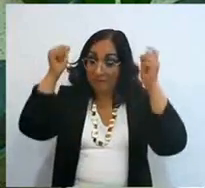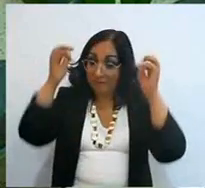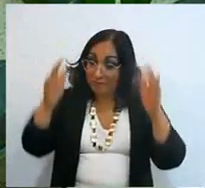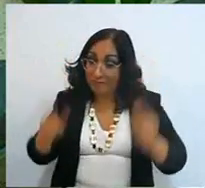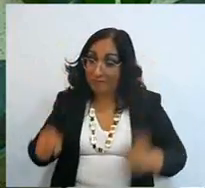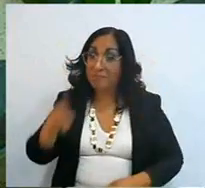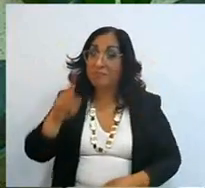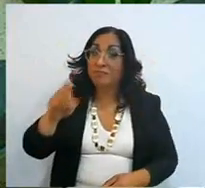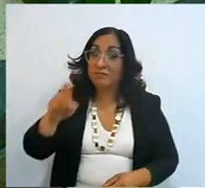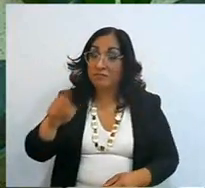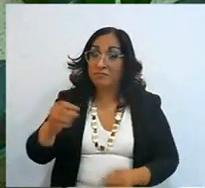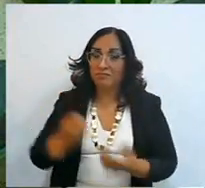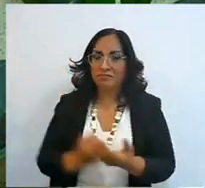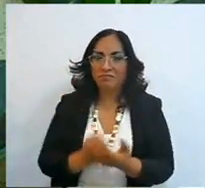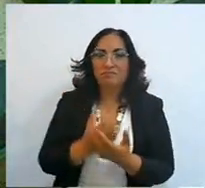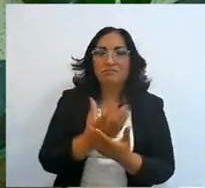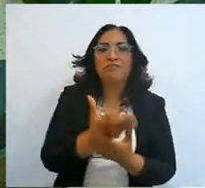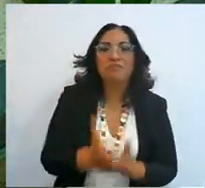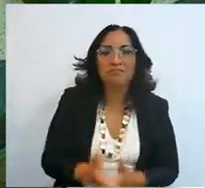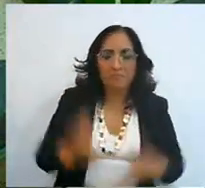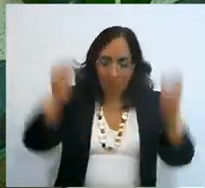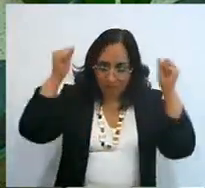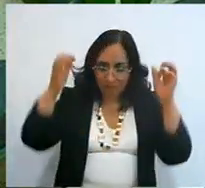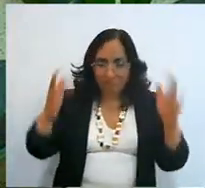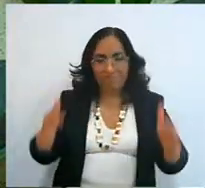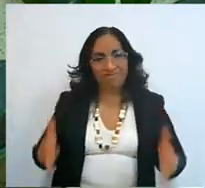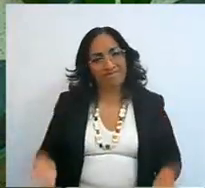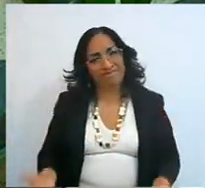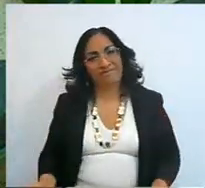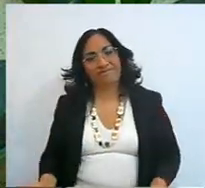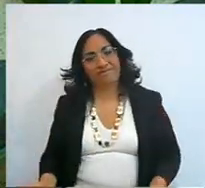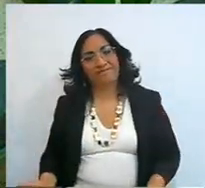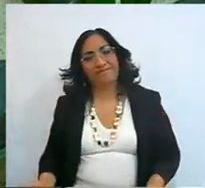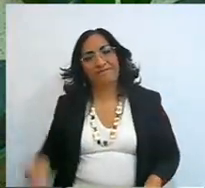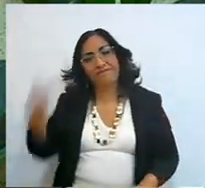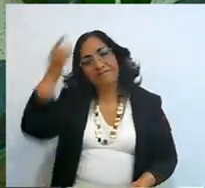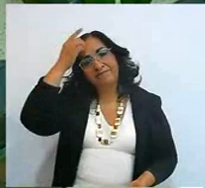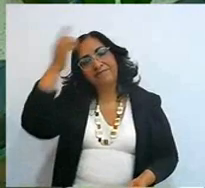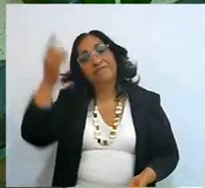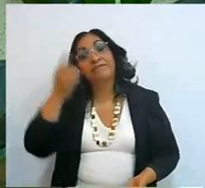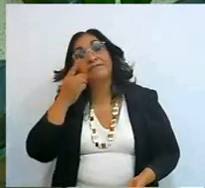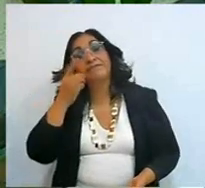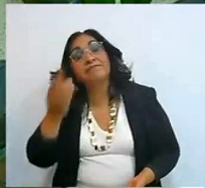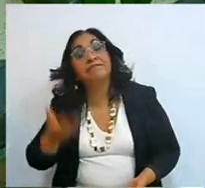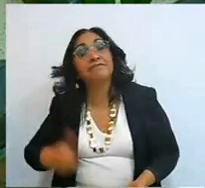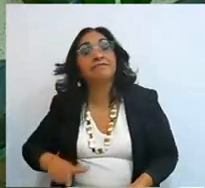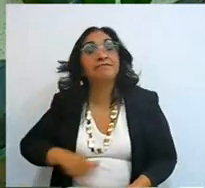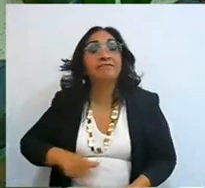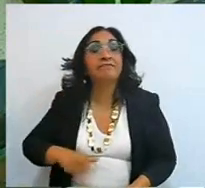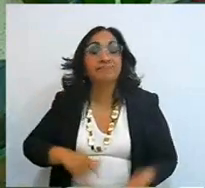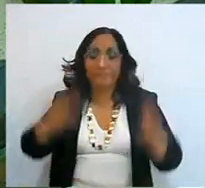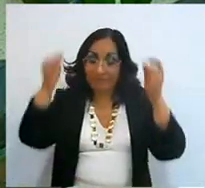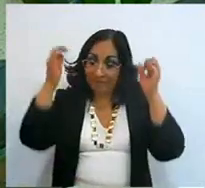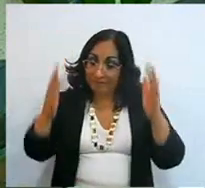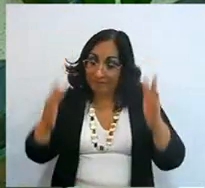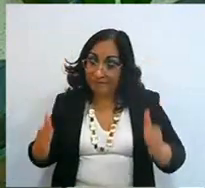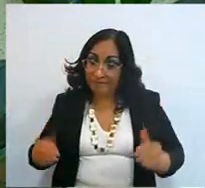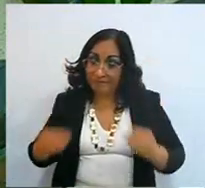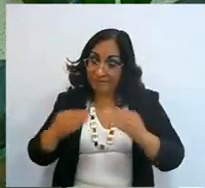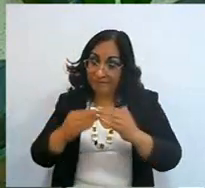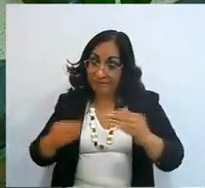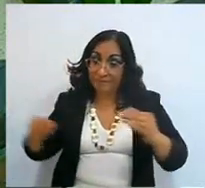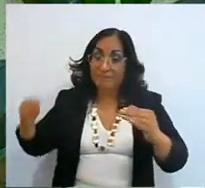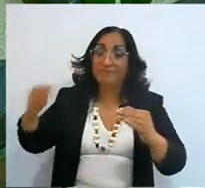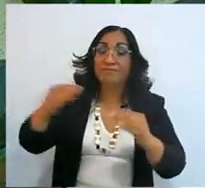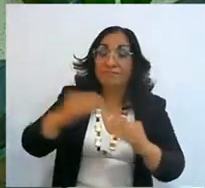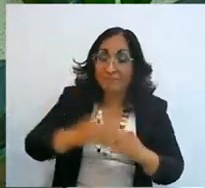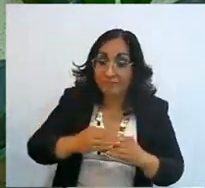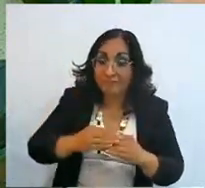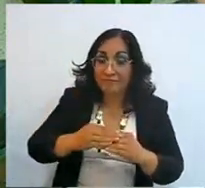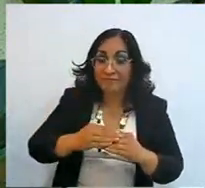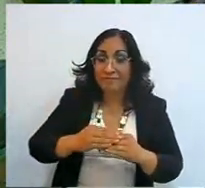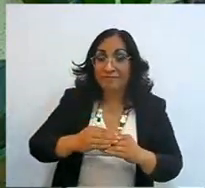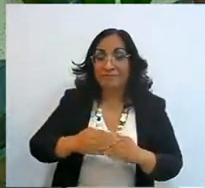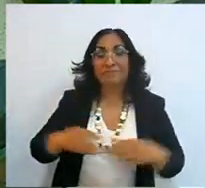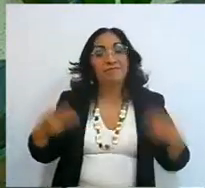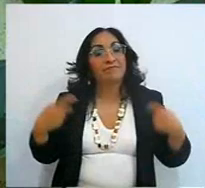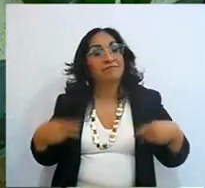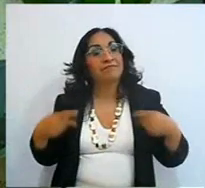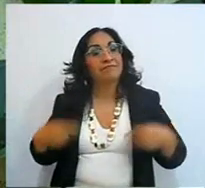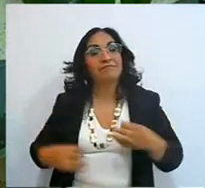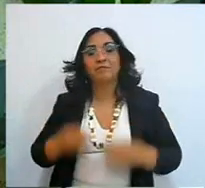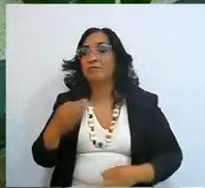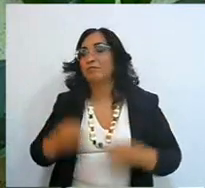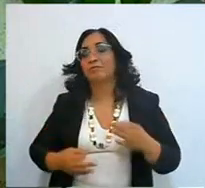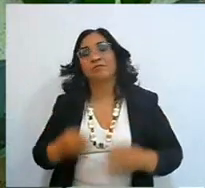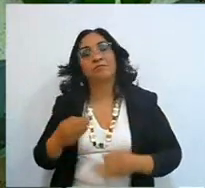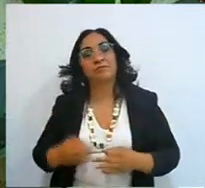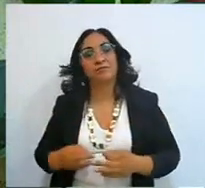that as God says, as there are blessings on the head of the just, there they are, there they are, they persecute you,